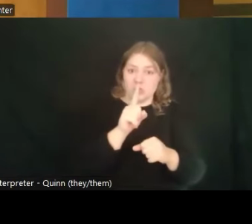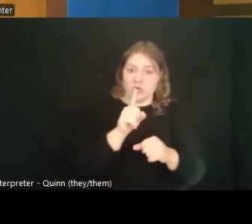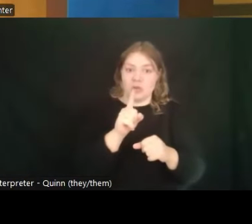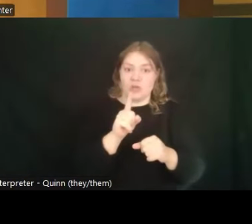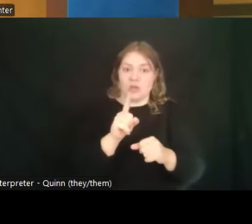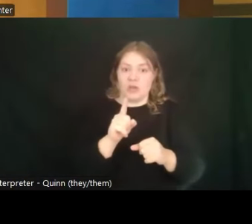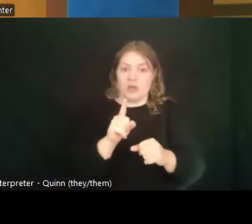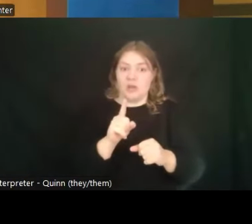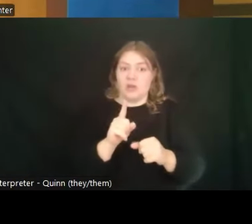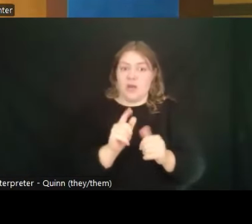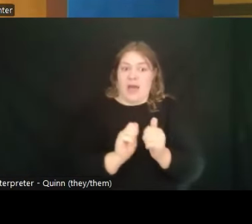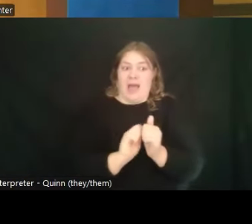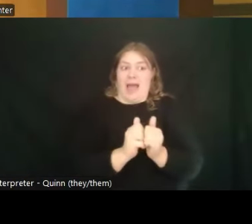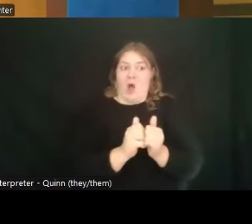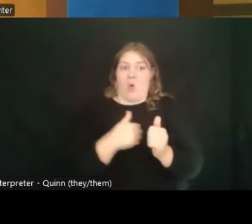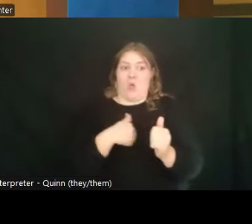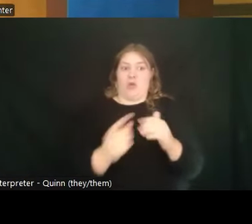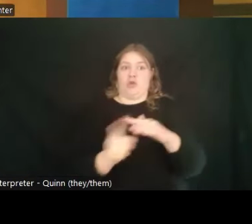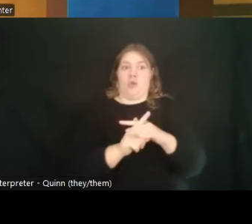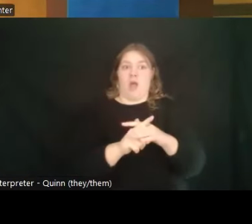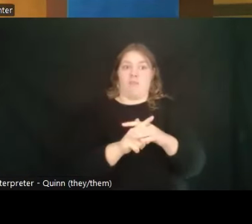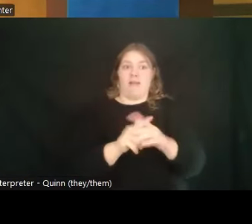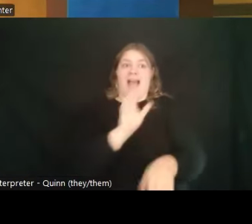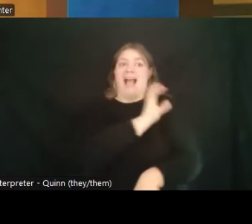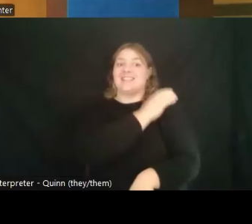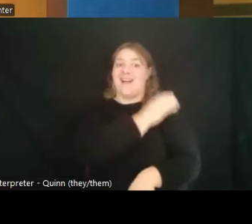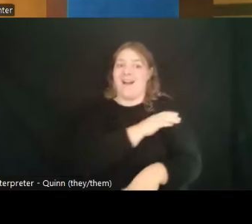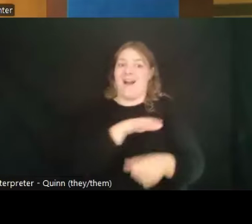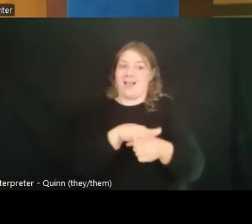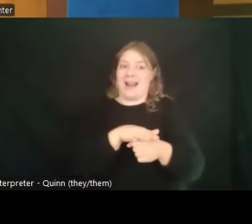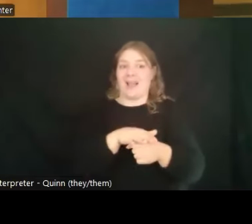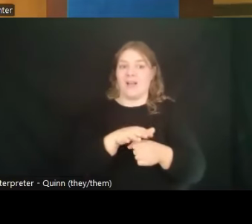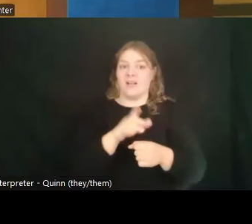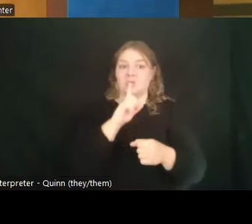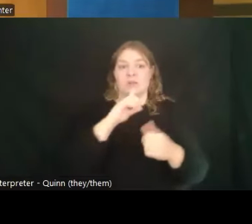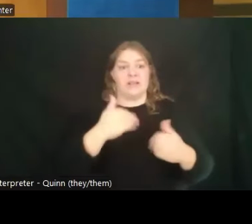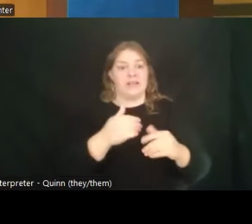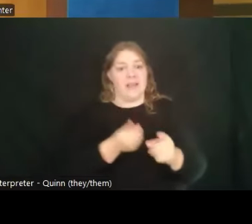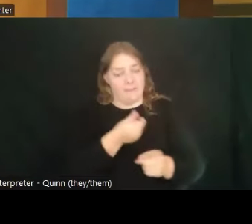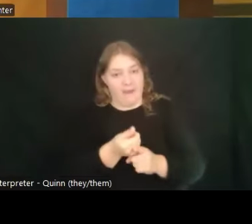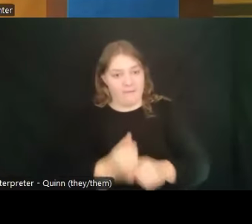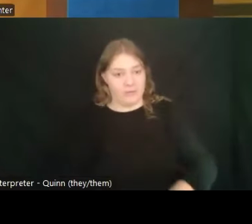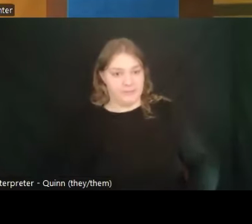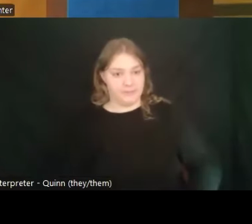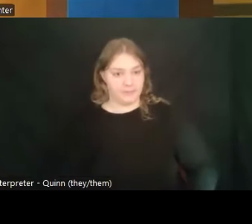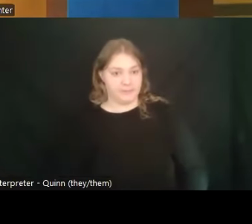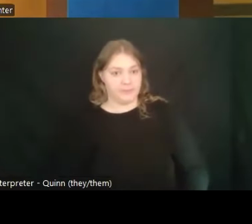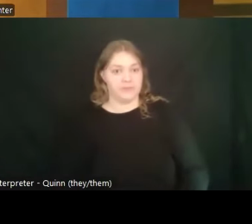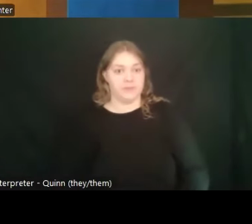how we're showing up as a clinic is really impactful um there has been clear policies